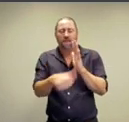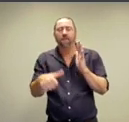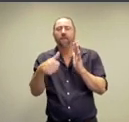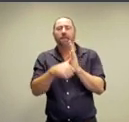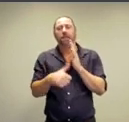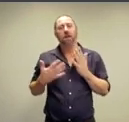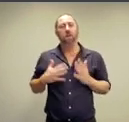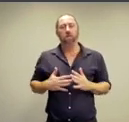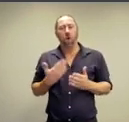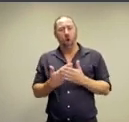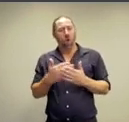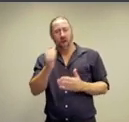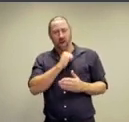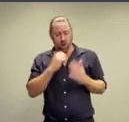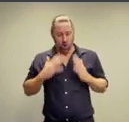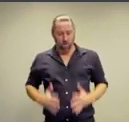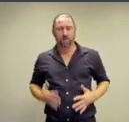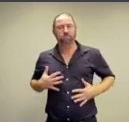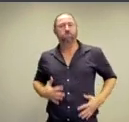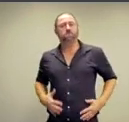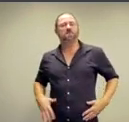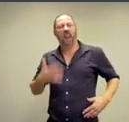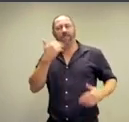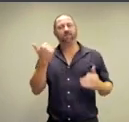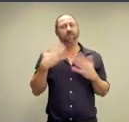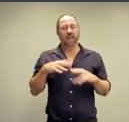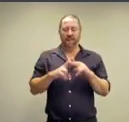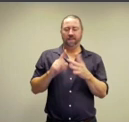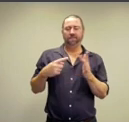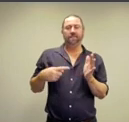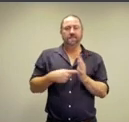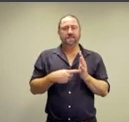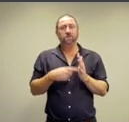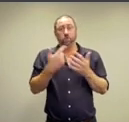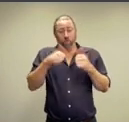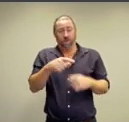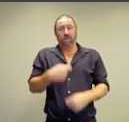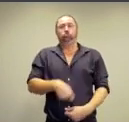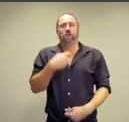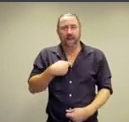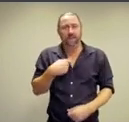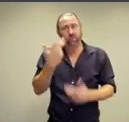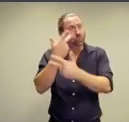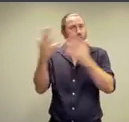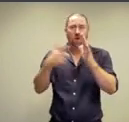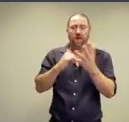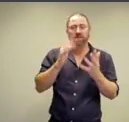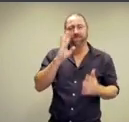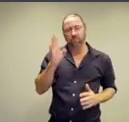how it looks, it gets kind of soft human flesh. It's a very aesthetic drive to use